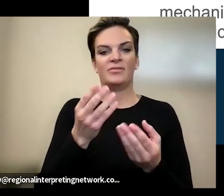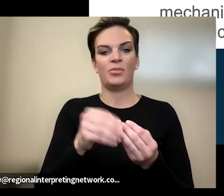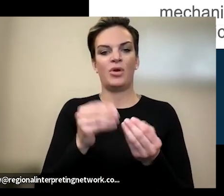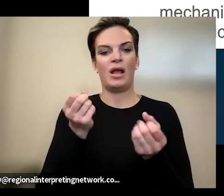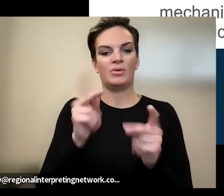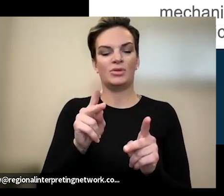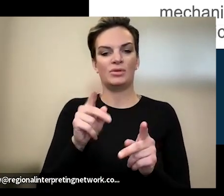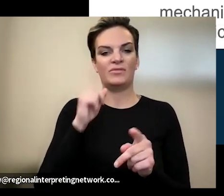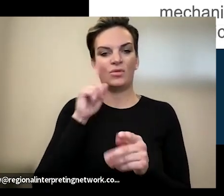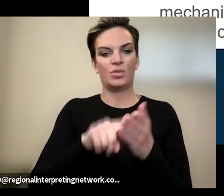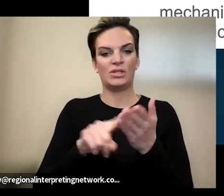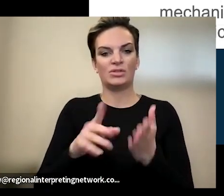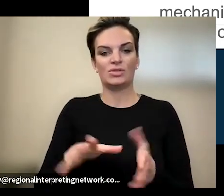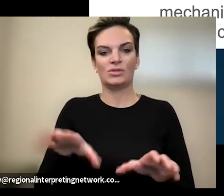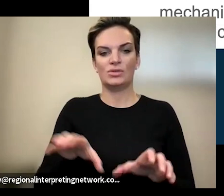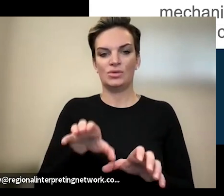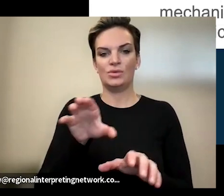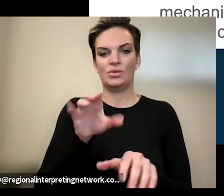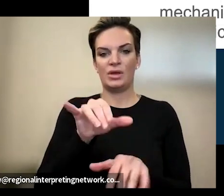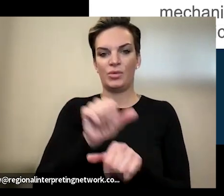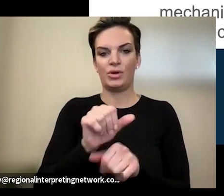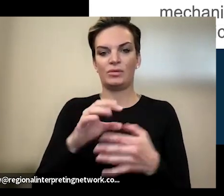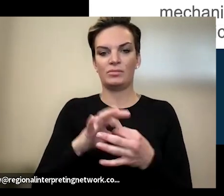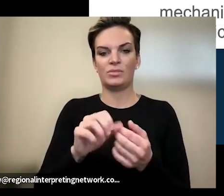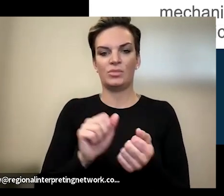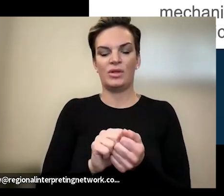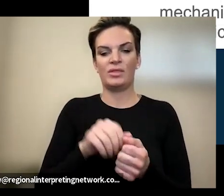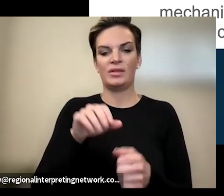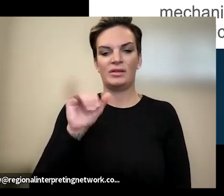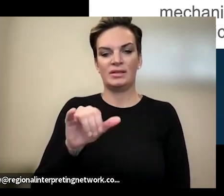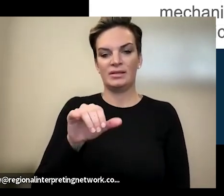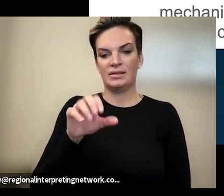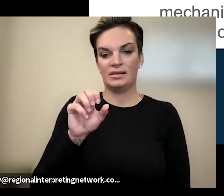additional work in the subfield of psychoneuroimmunology, right. So, an interdisciplinary